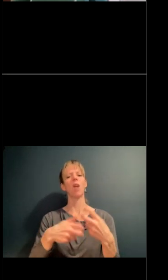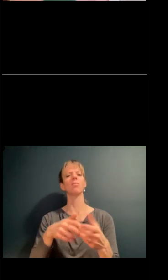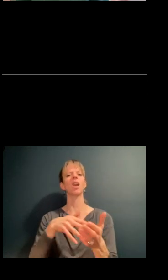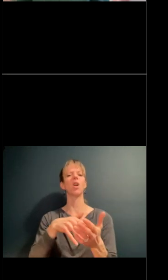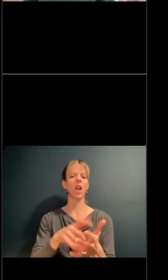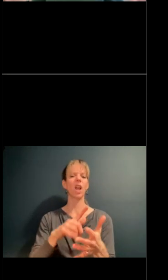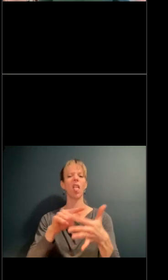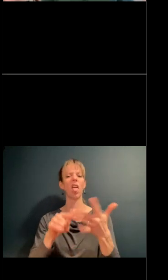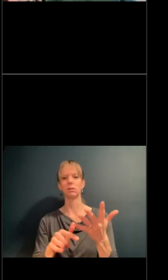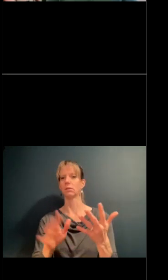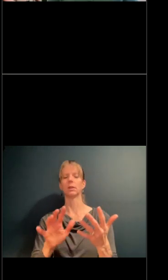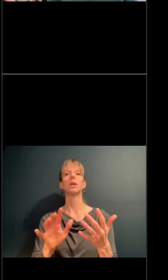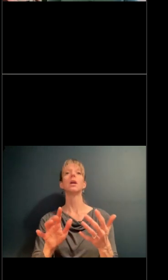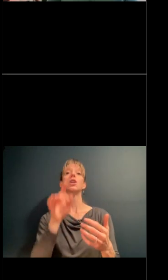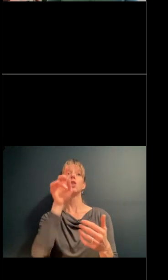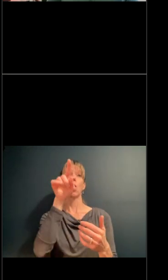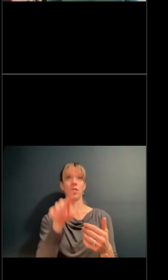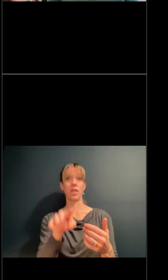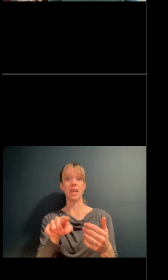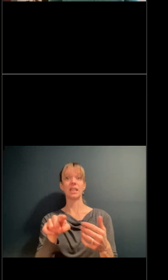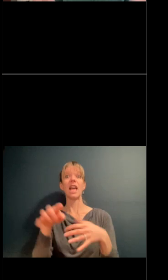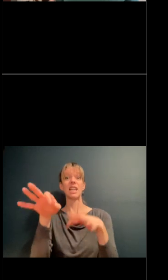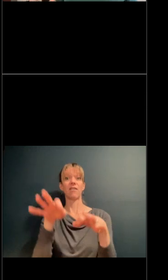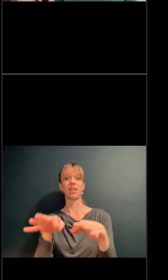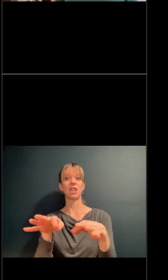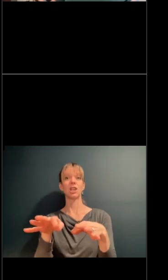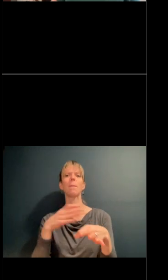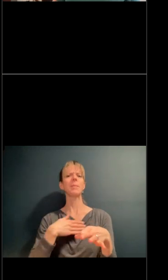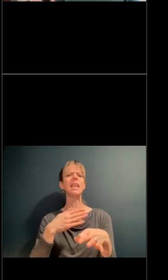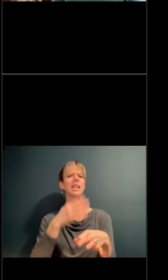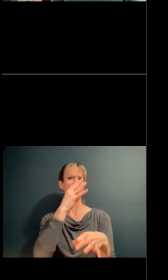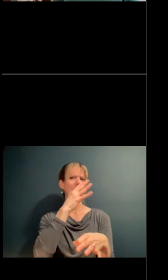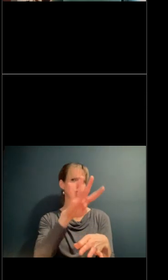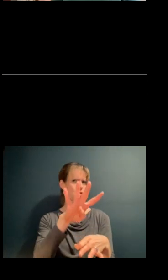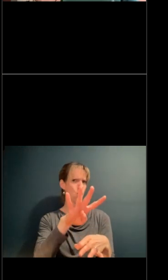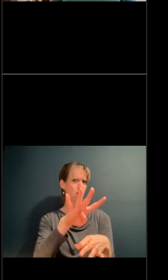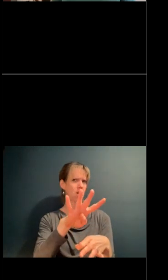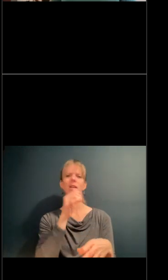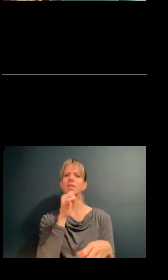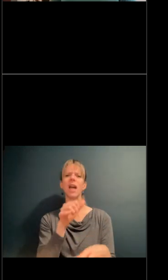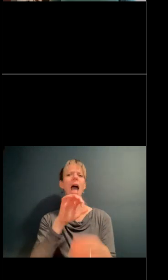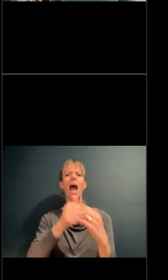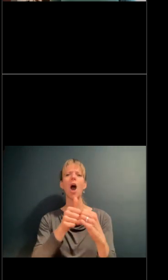ones I want you to promptly forget, because they become an incomplete way to know someone.